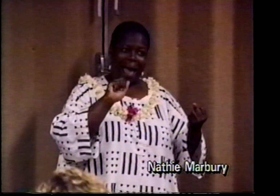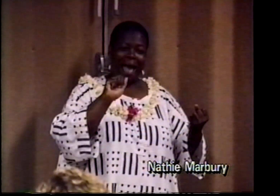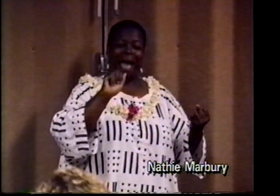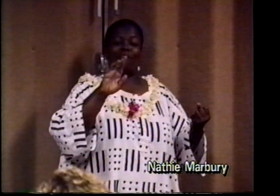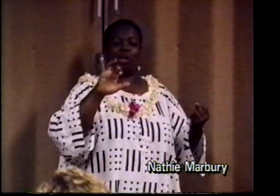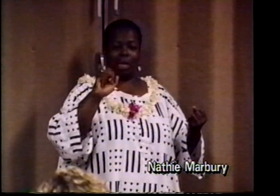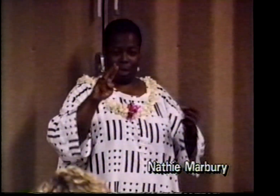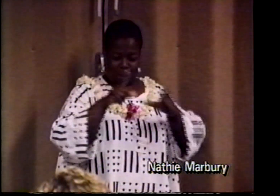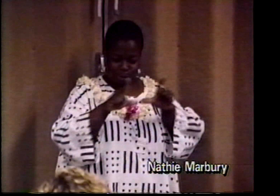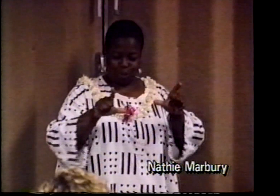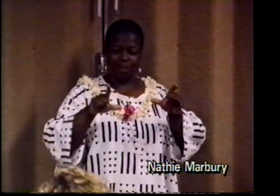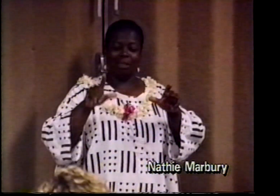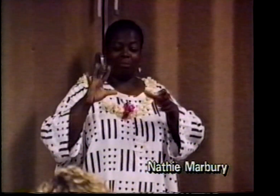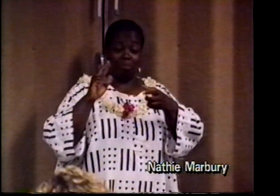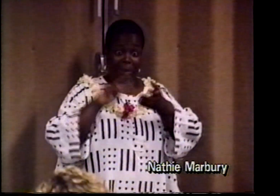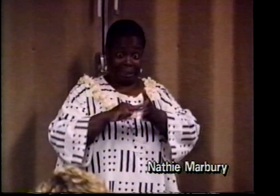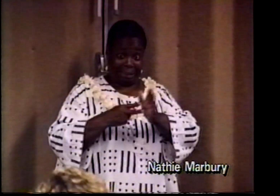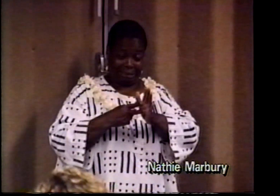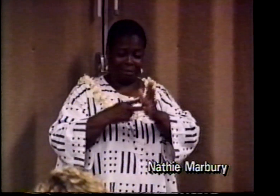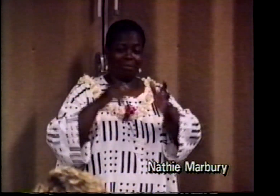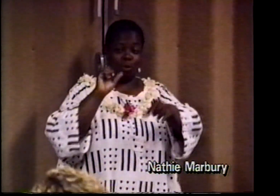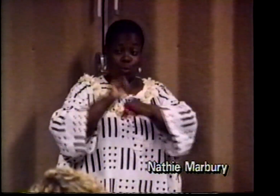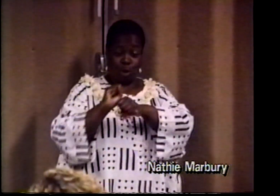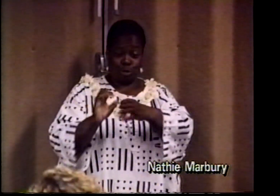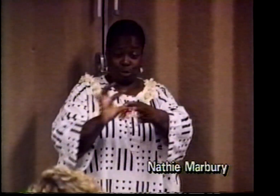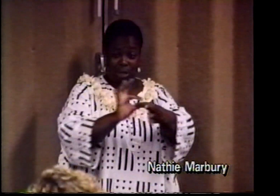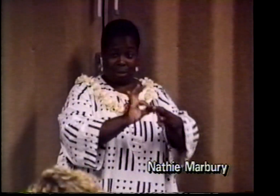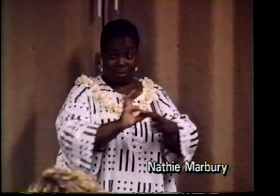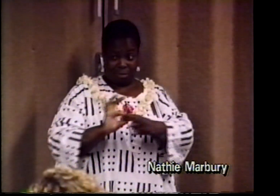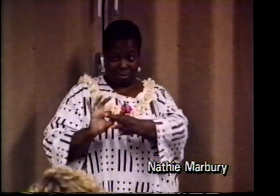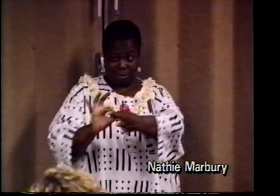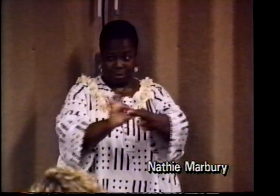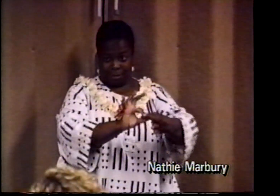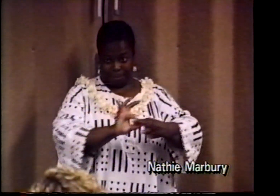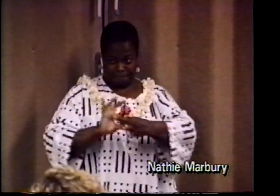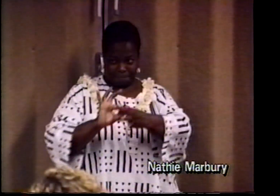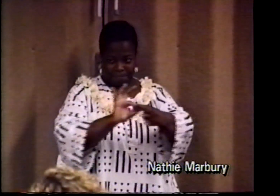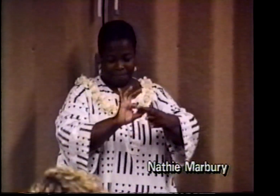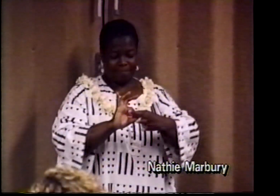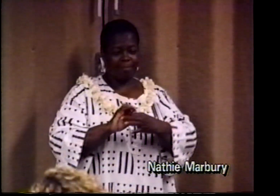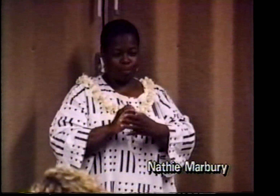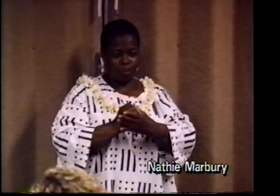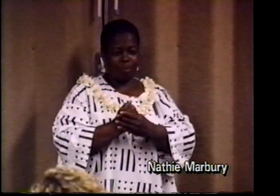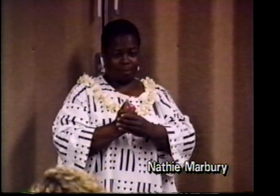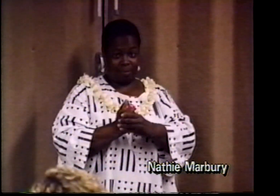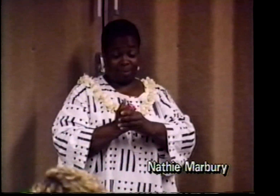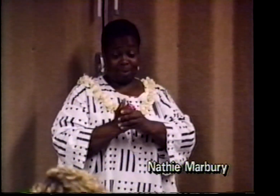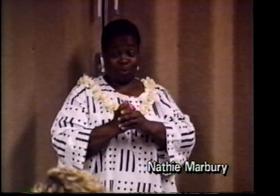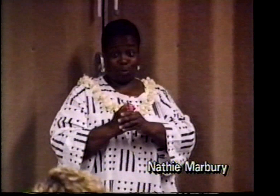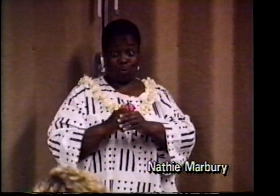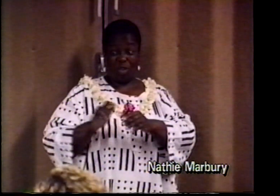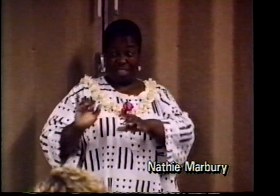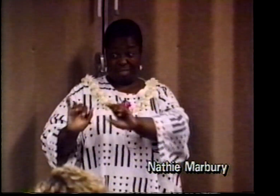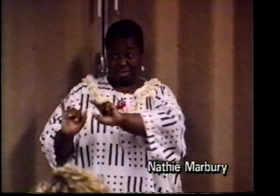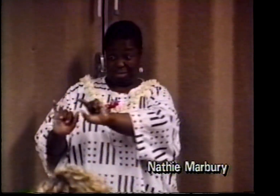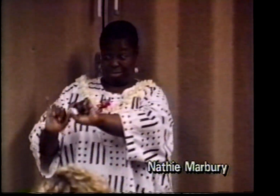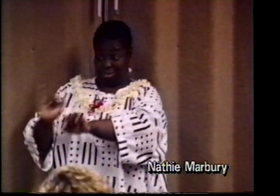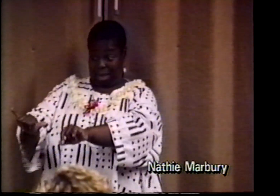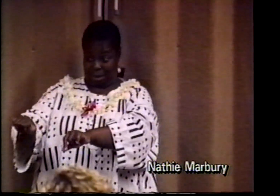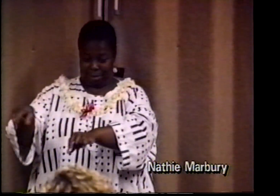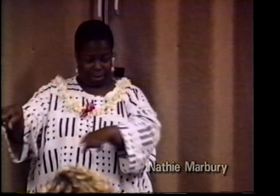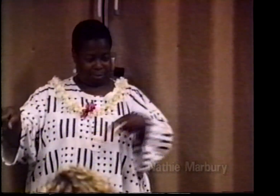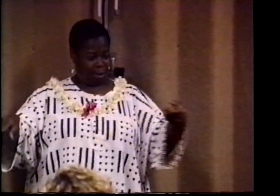You know, that is one of the many African languages that unify African culture.